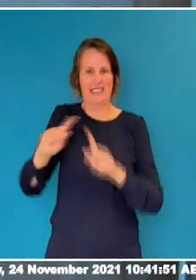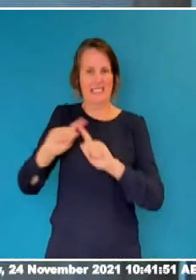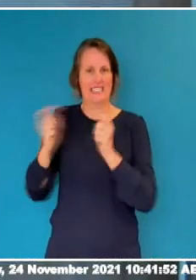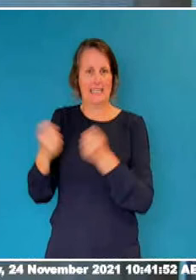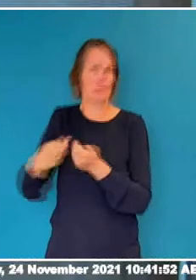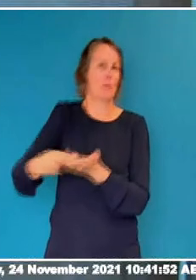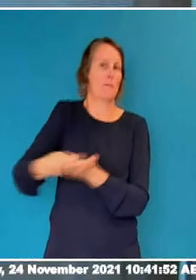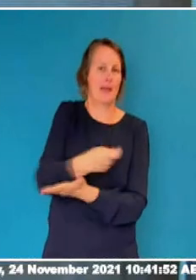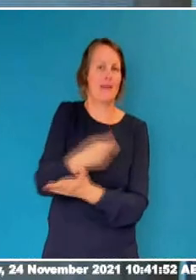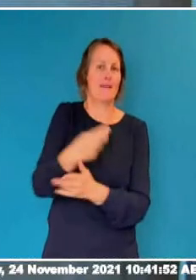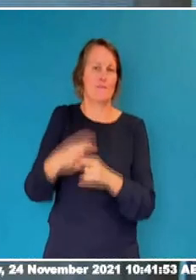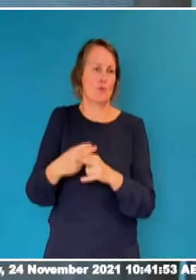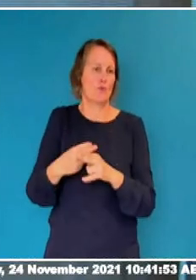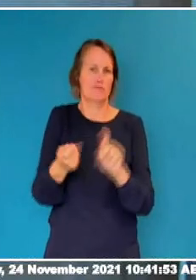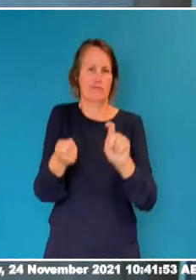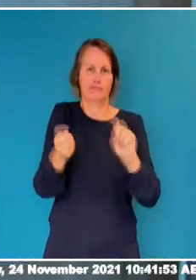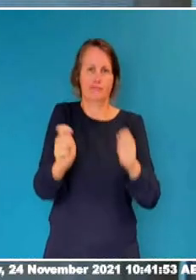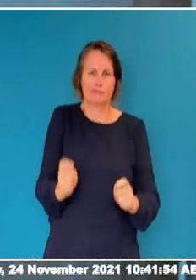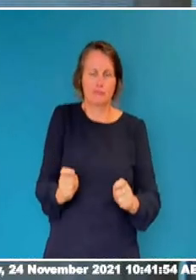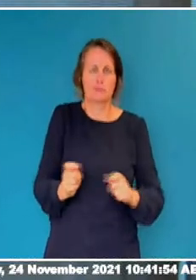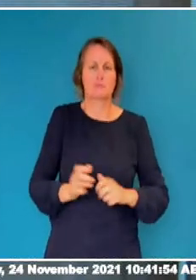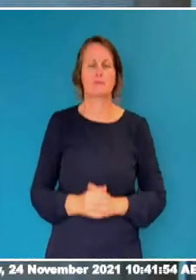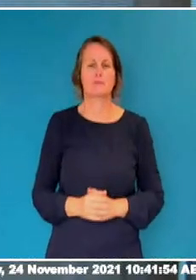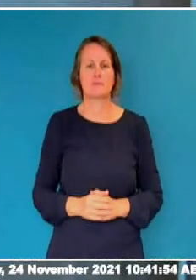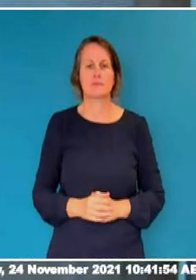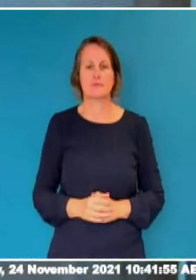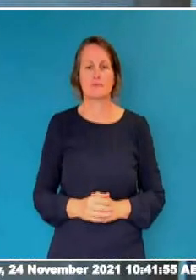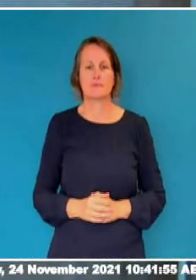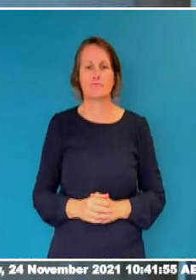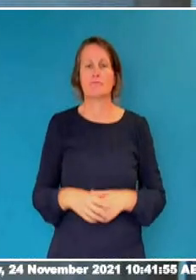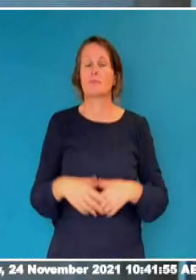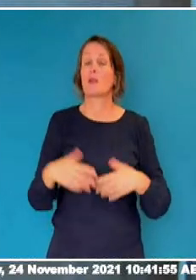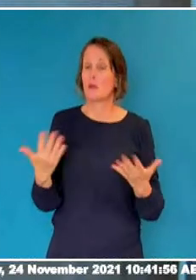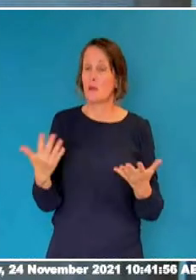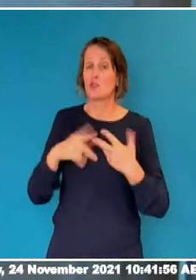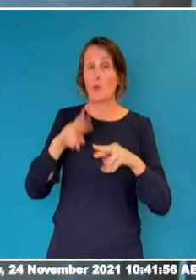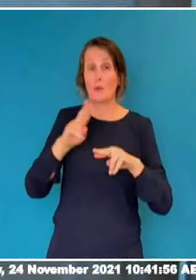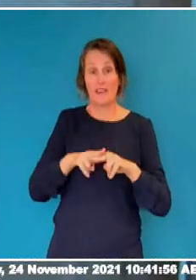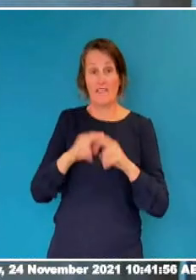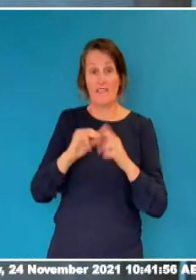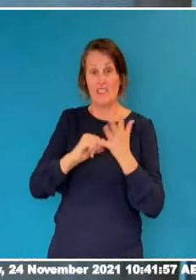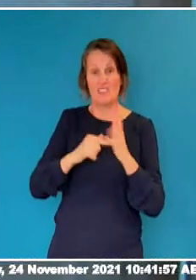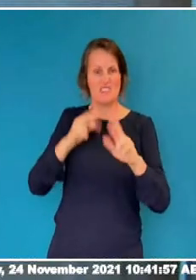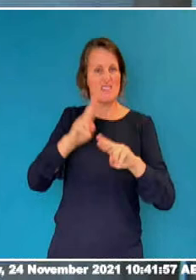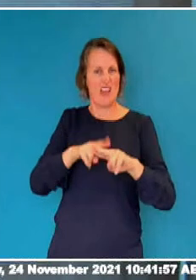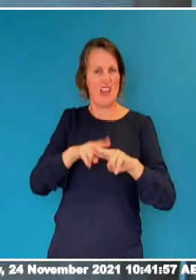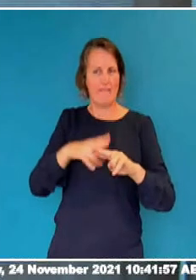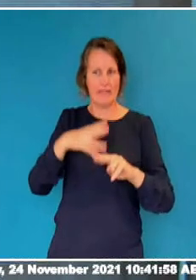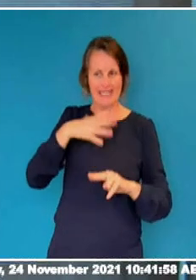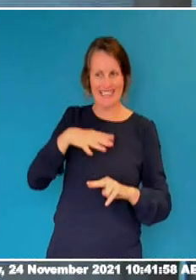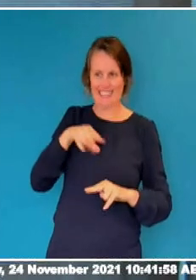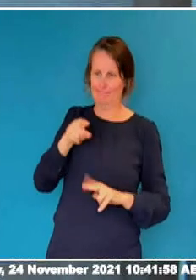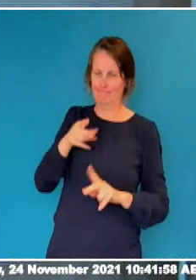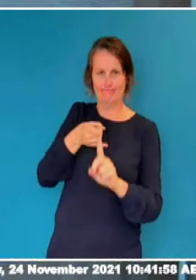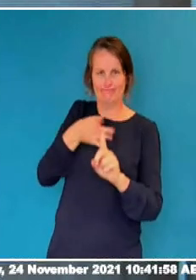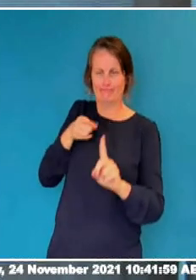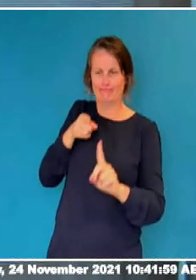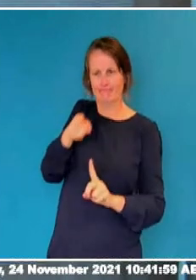If an employee needs a particular piece of software or some equipment,